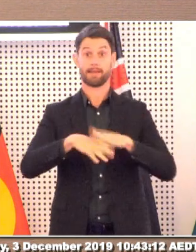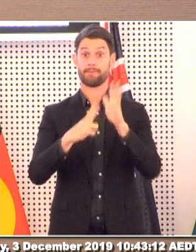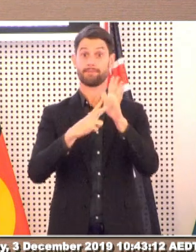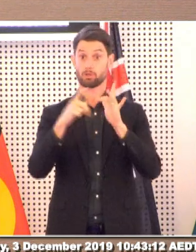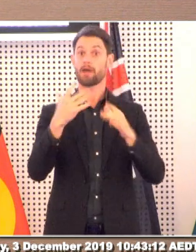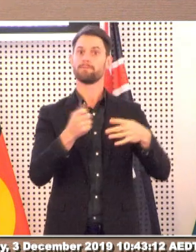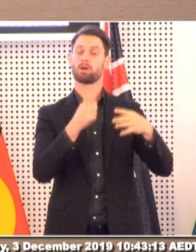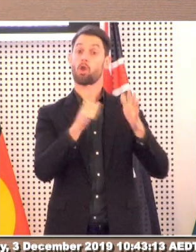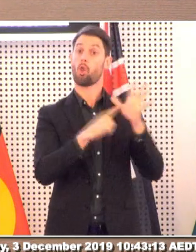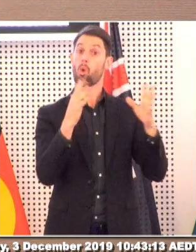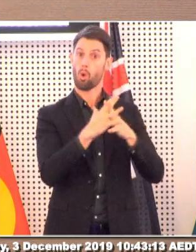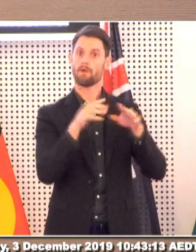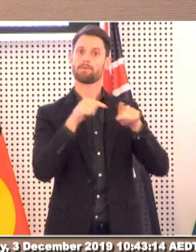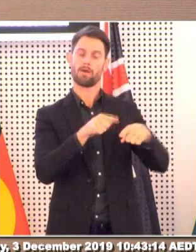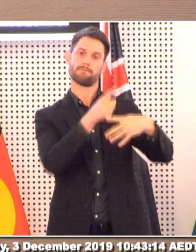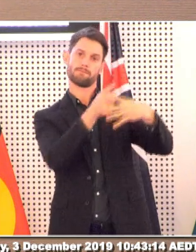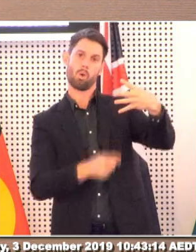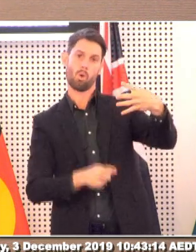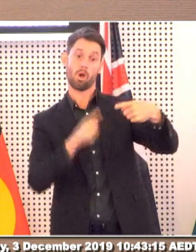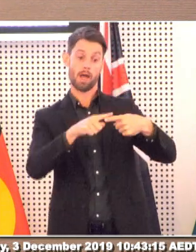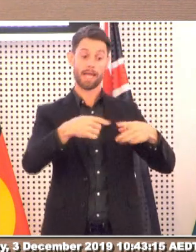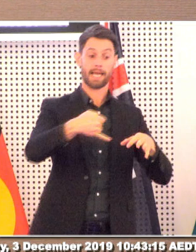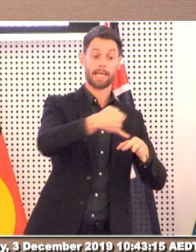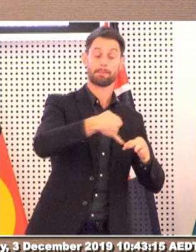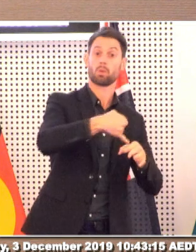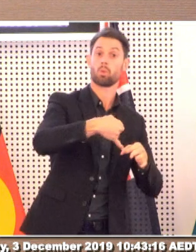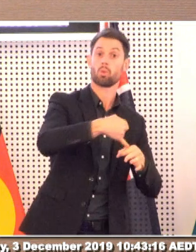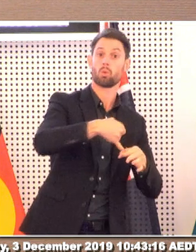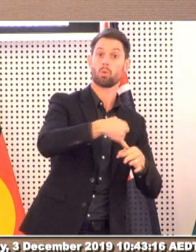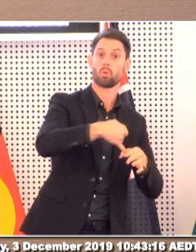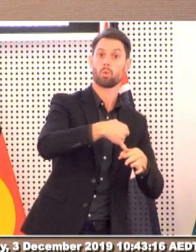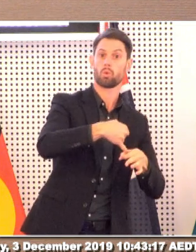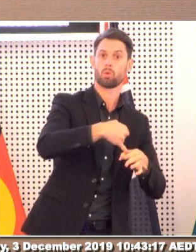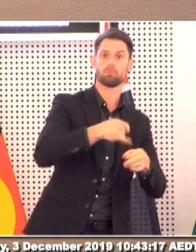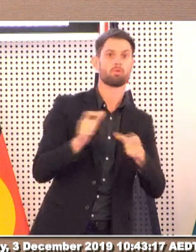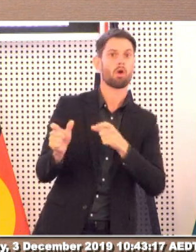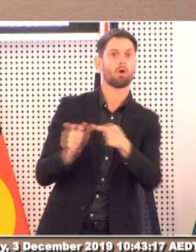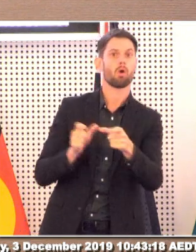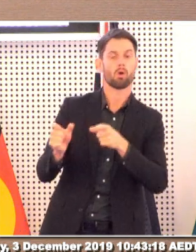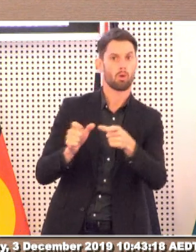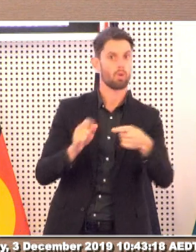So we have what’s called chemical restraints that can be used in terms of –